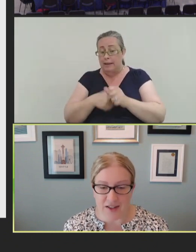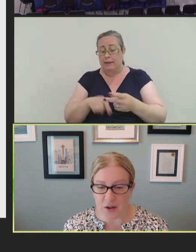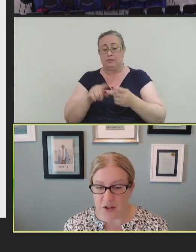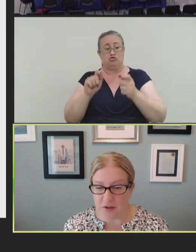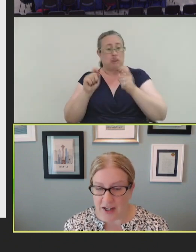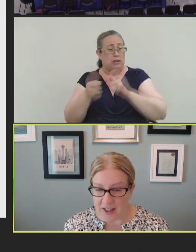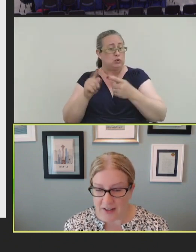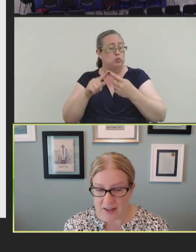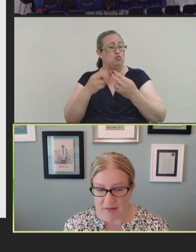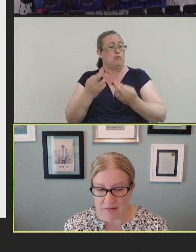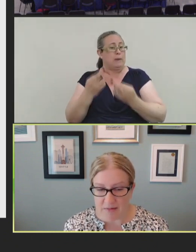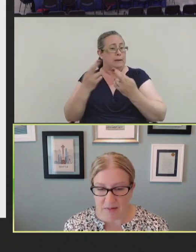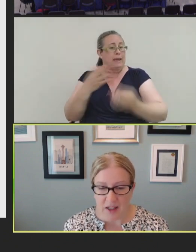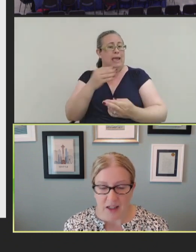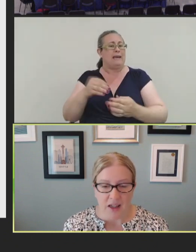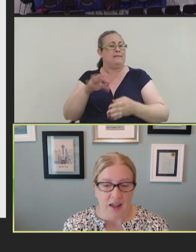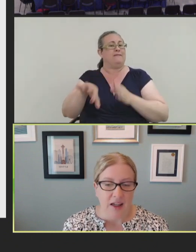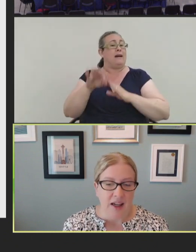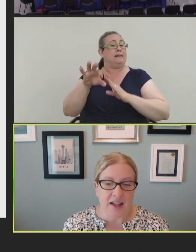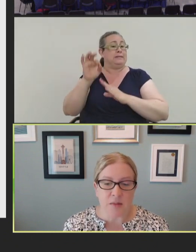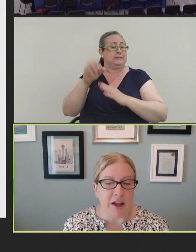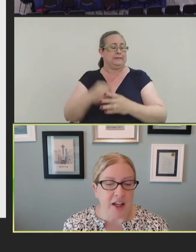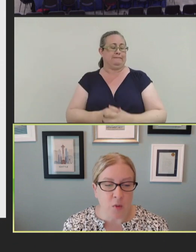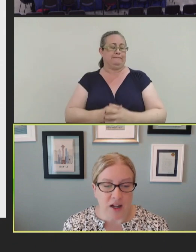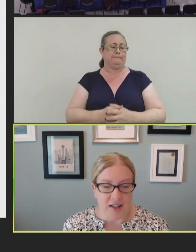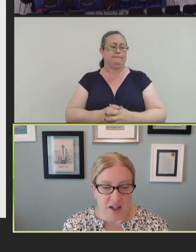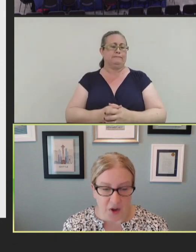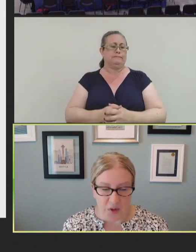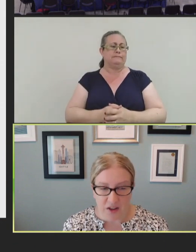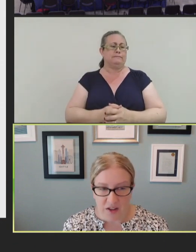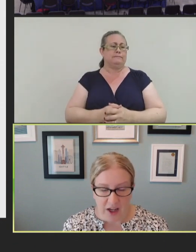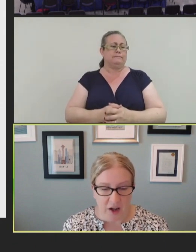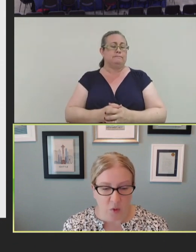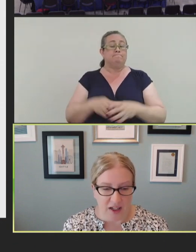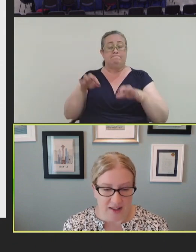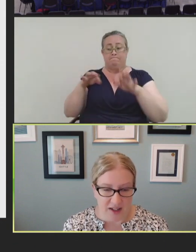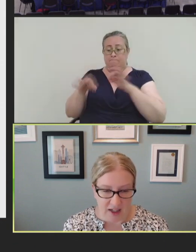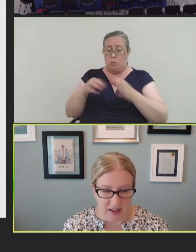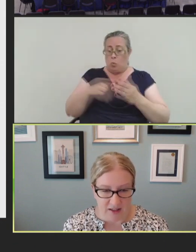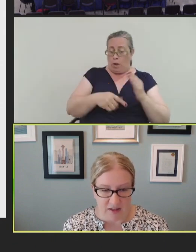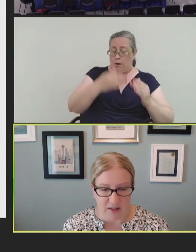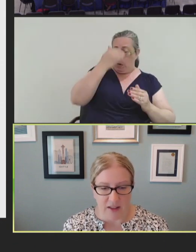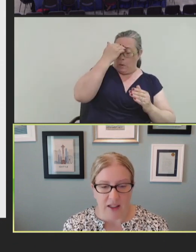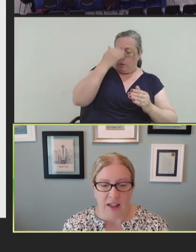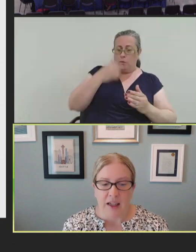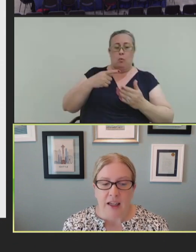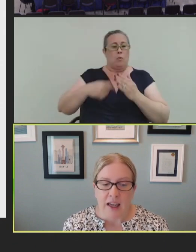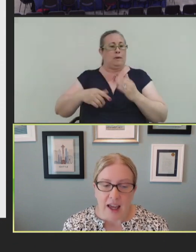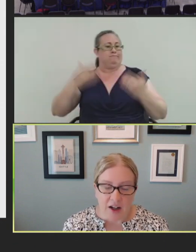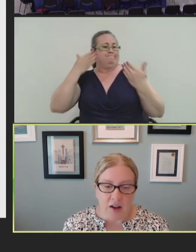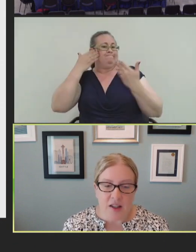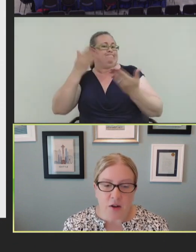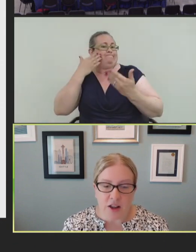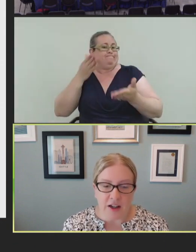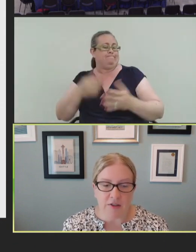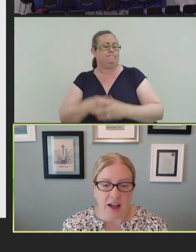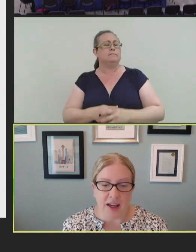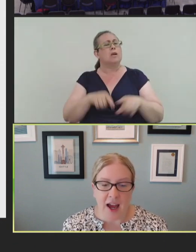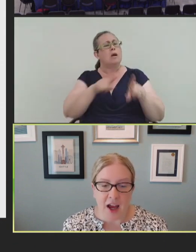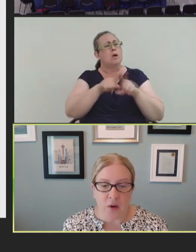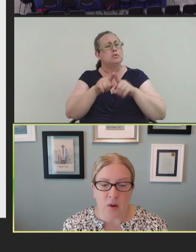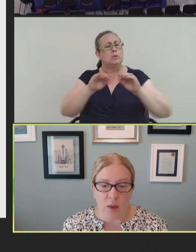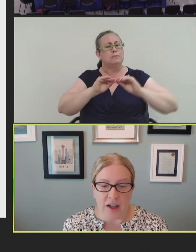or new findings, explaining what is known and what is not, and also clarifying how and when